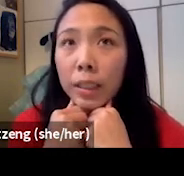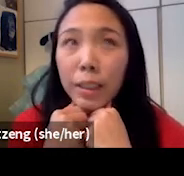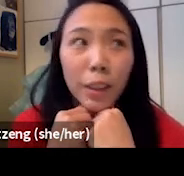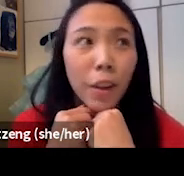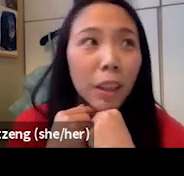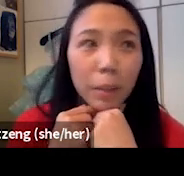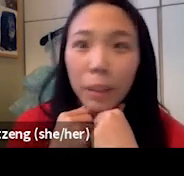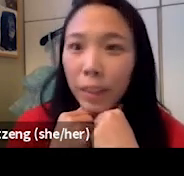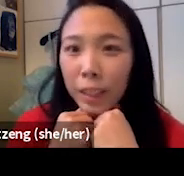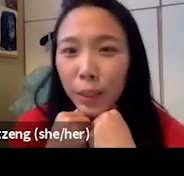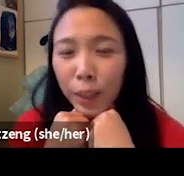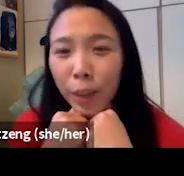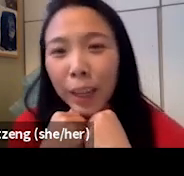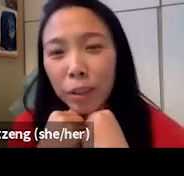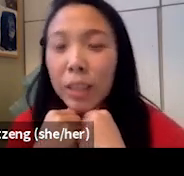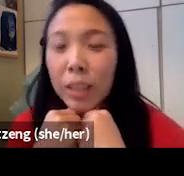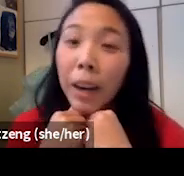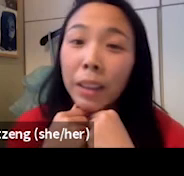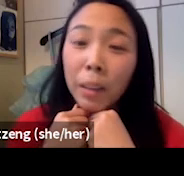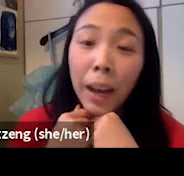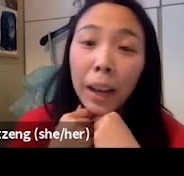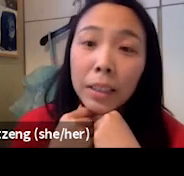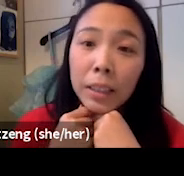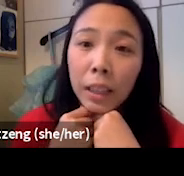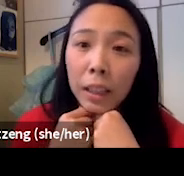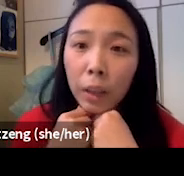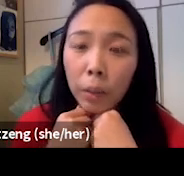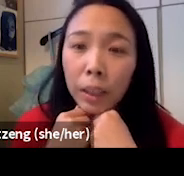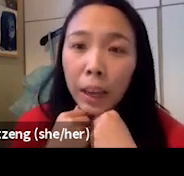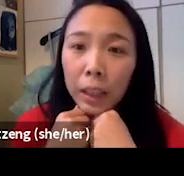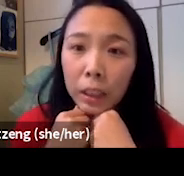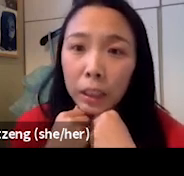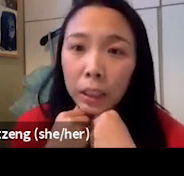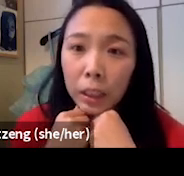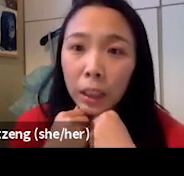an acknowledgement of the history of what has transpired in the past, that we can actually